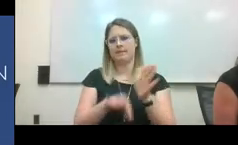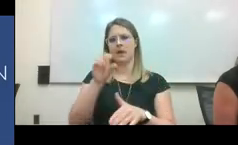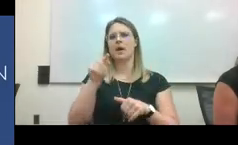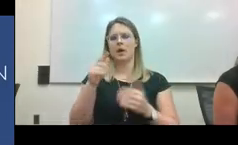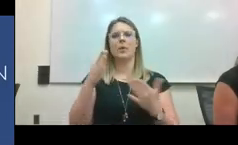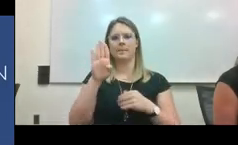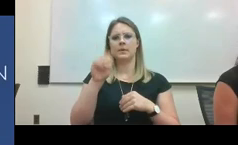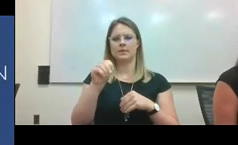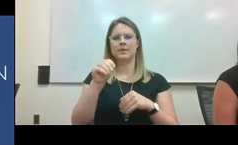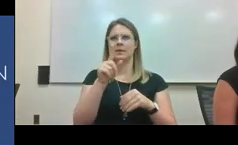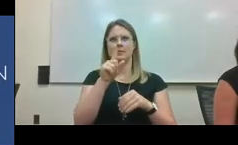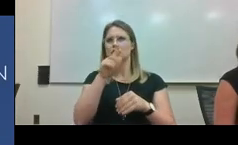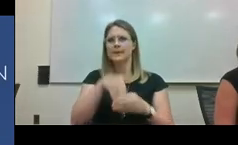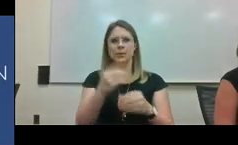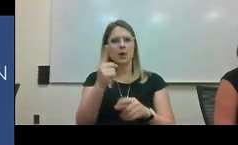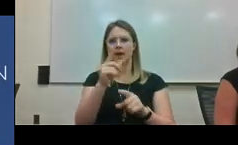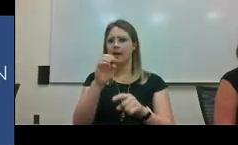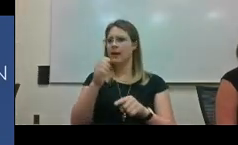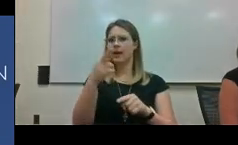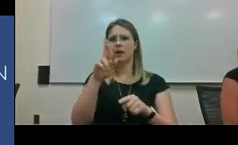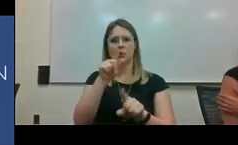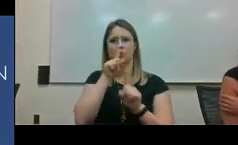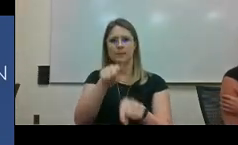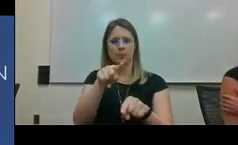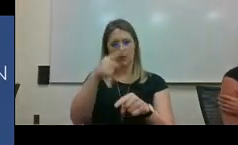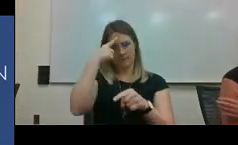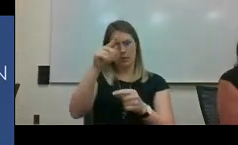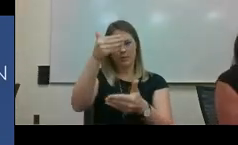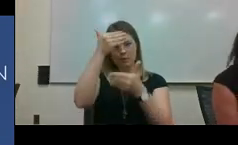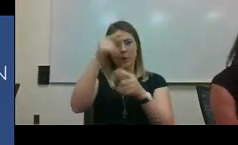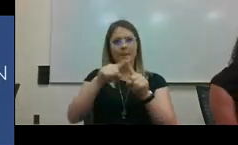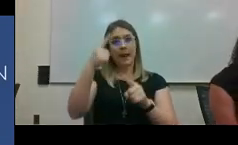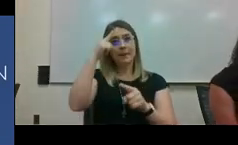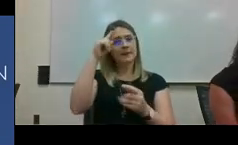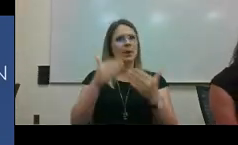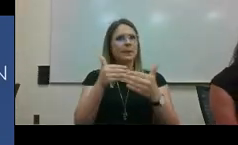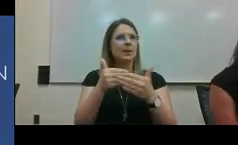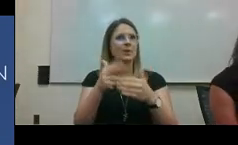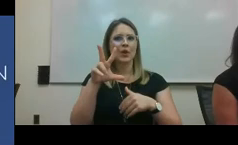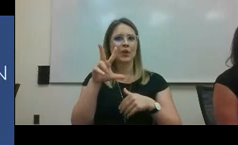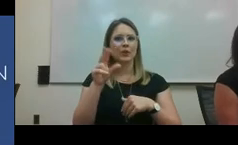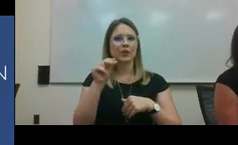in one of the EGRA reports from Morocco, but I think it's probably close to 40 words a minute,